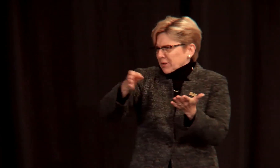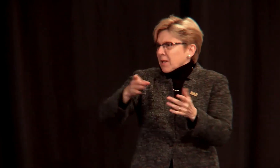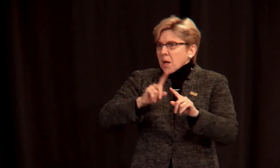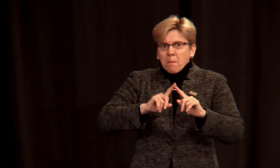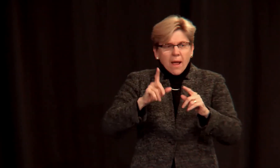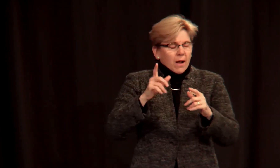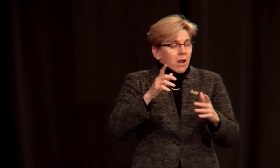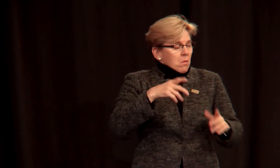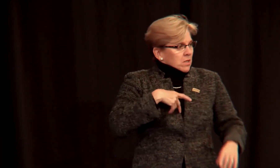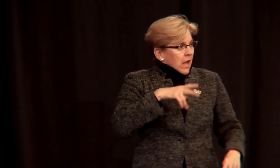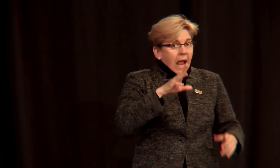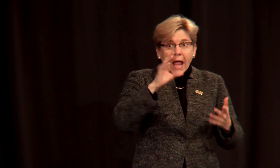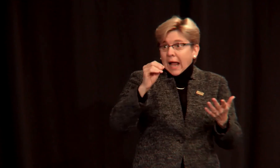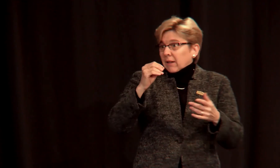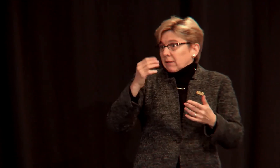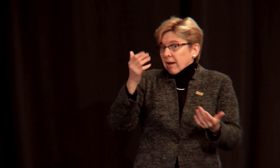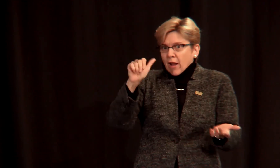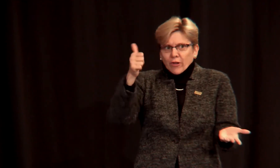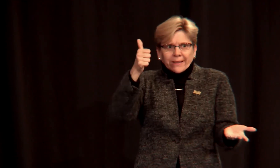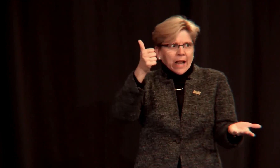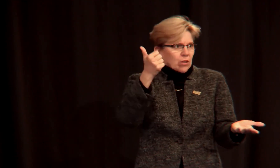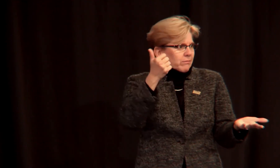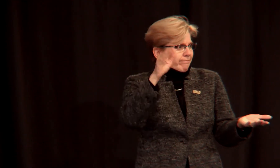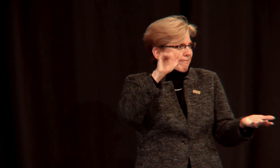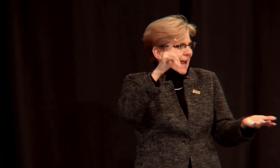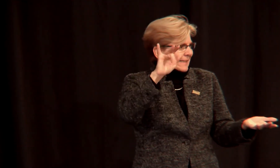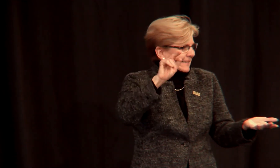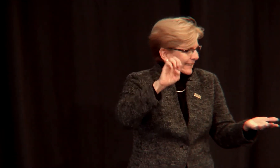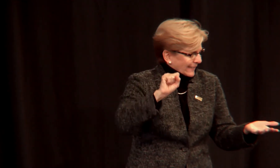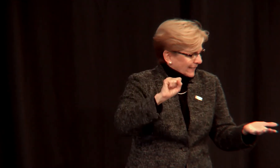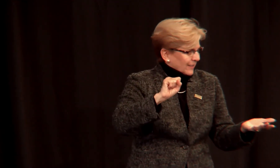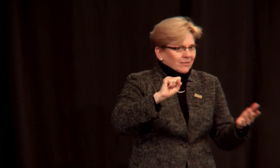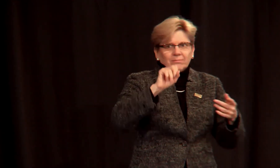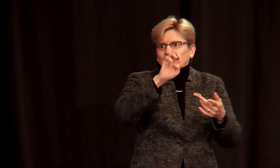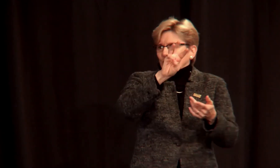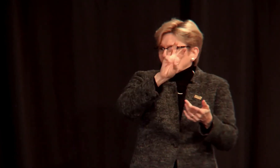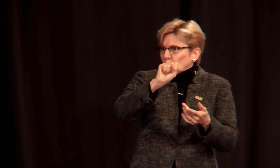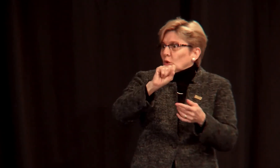I think there were 10 magazine subscriptions,